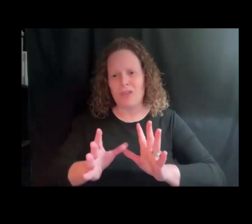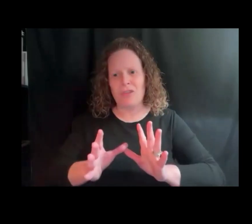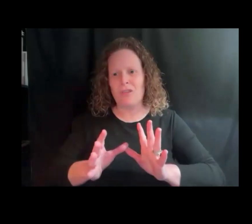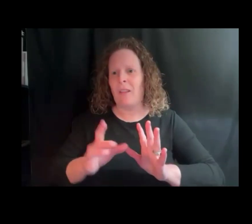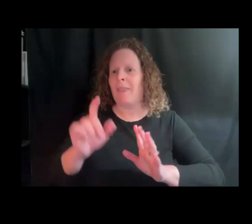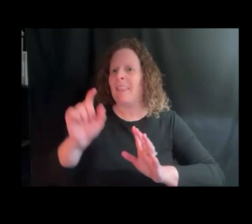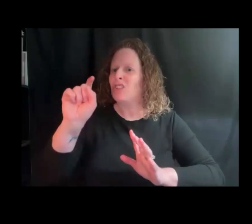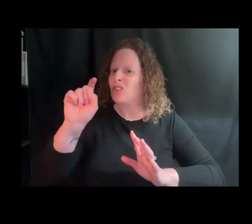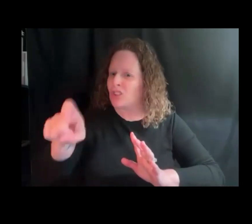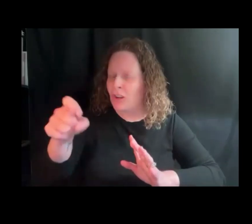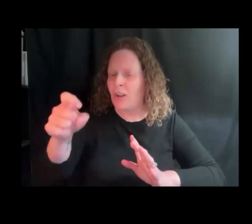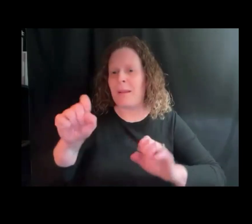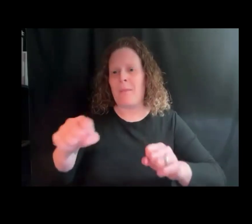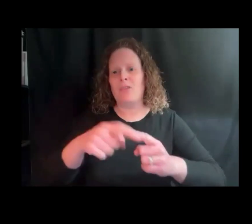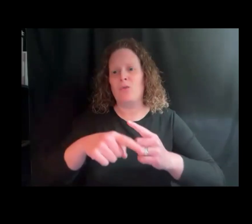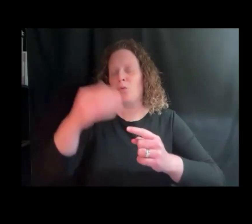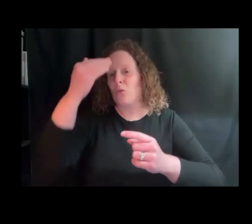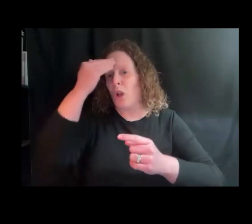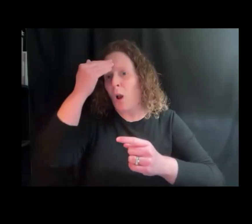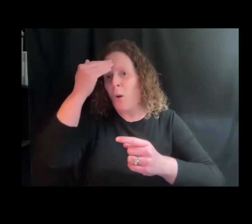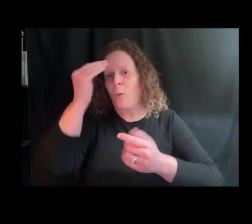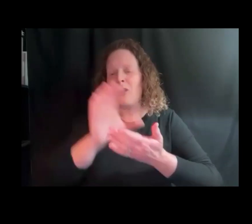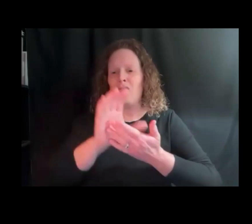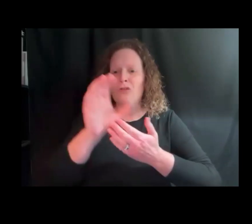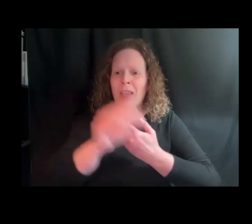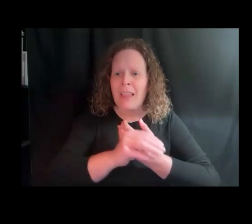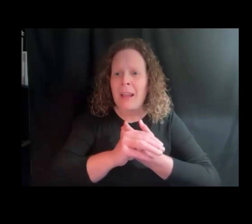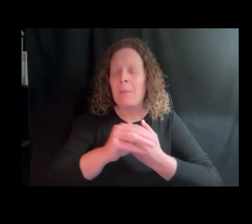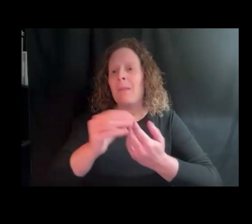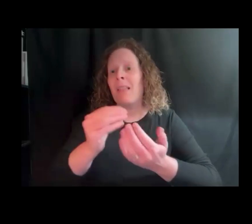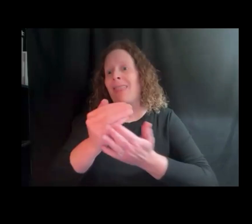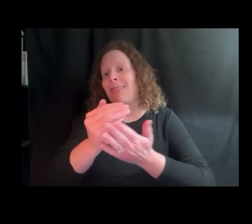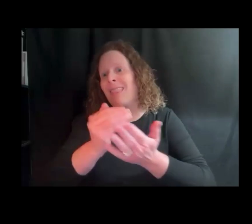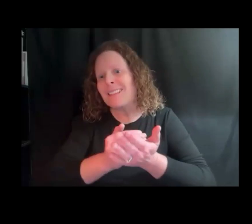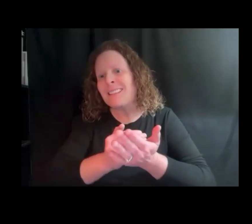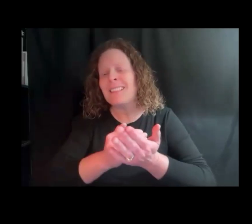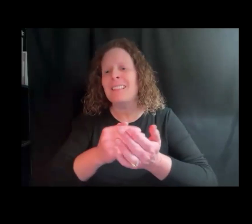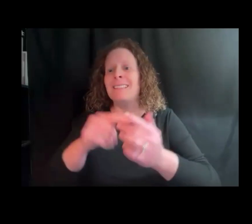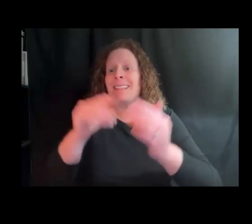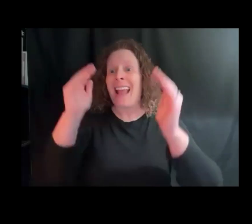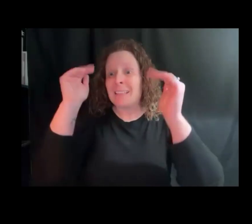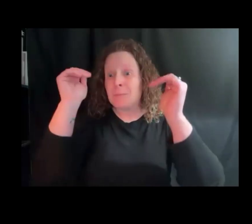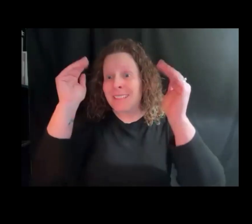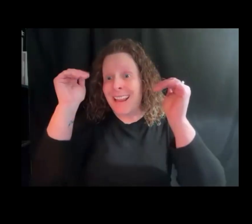to that kind of a person right? Same thing with an interpreter. The interpreter needs to have an understanding of the